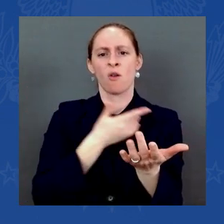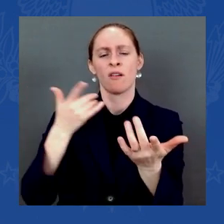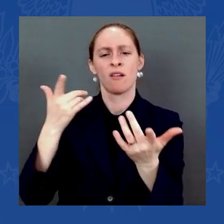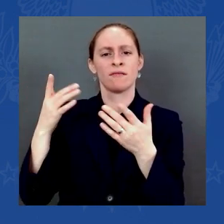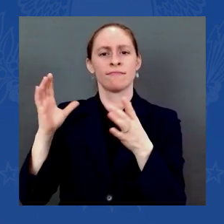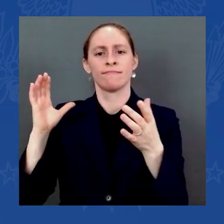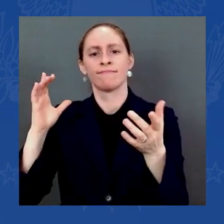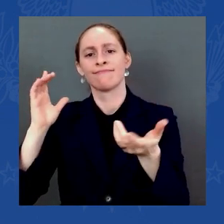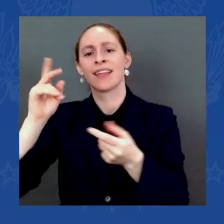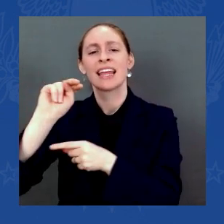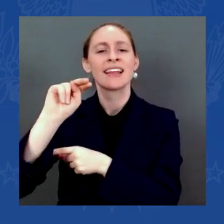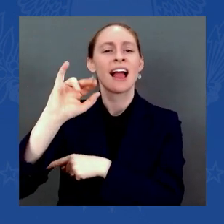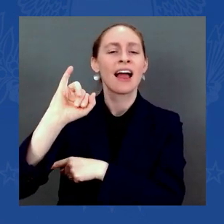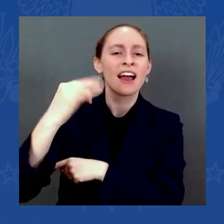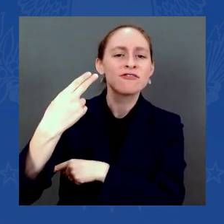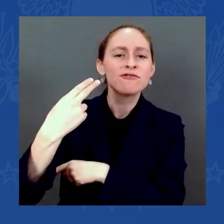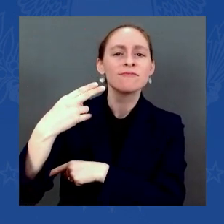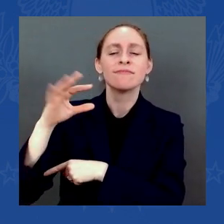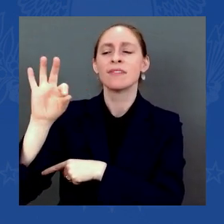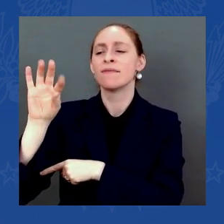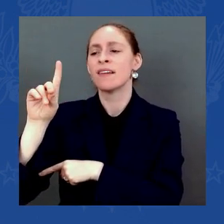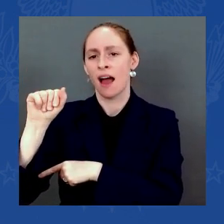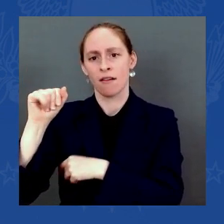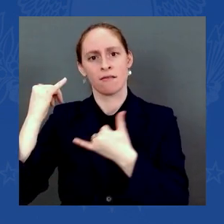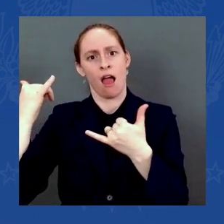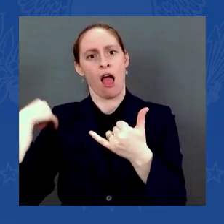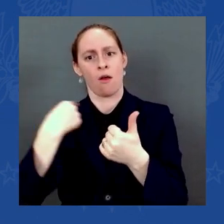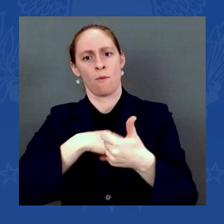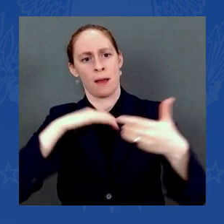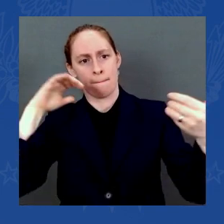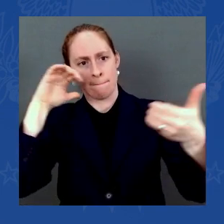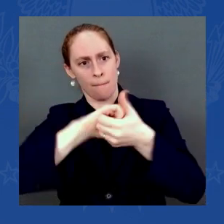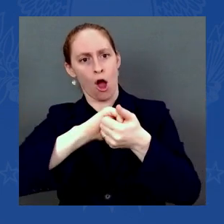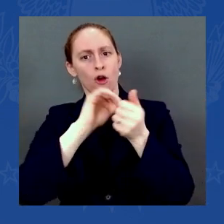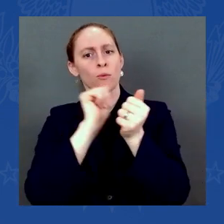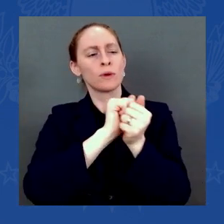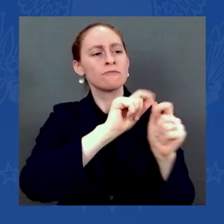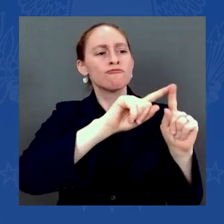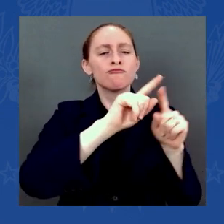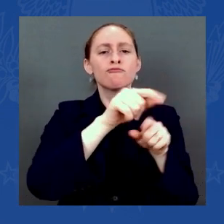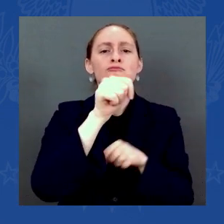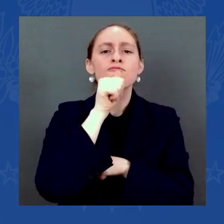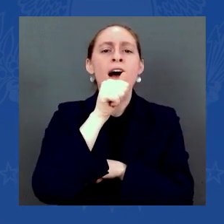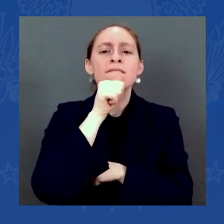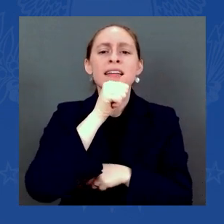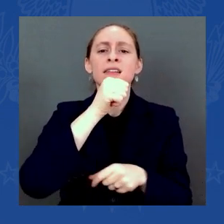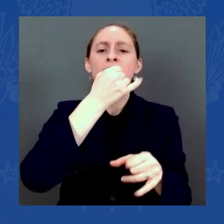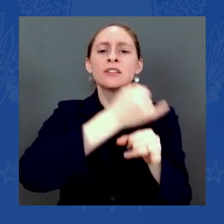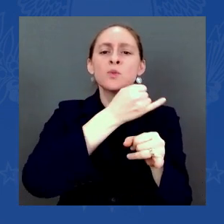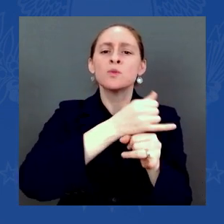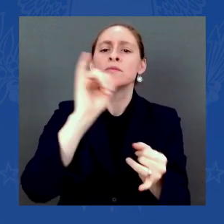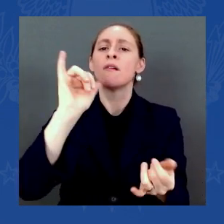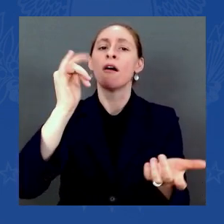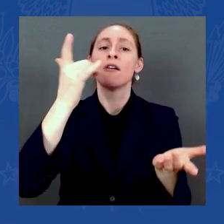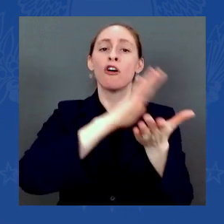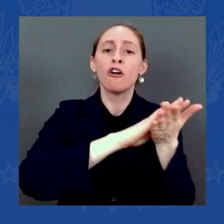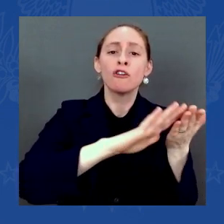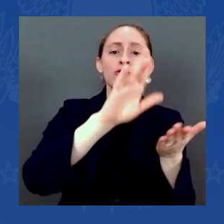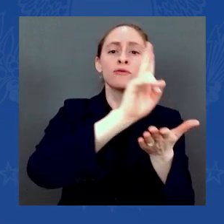and the private sector to speed the development and evaluation of therapies for ALS and other neurodegenerative diseases.